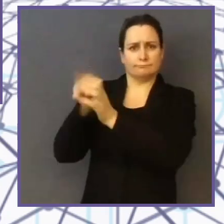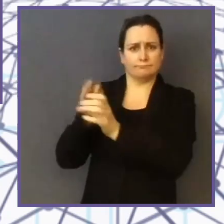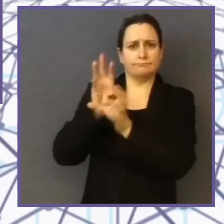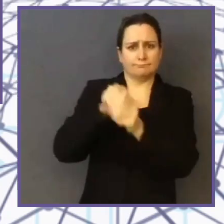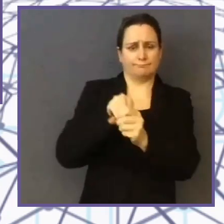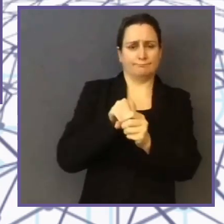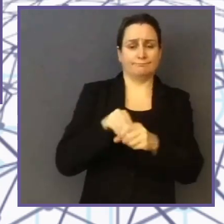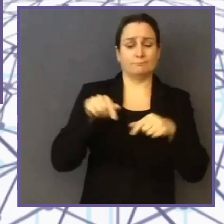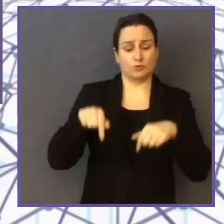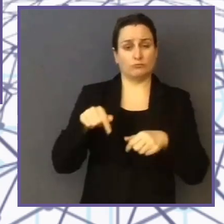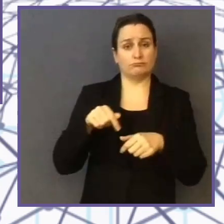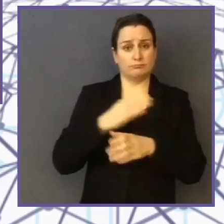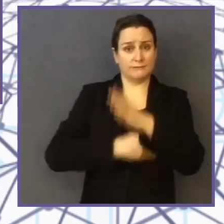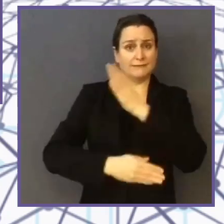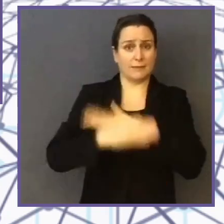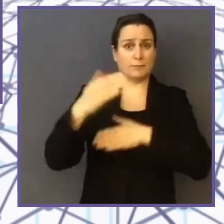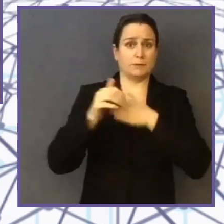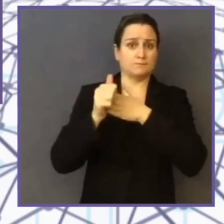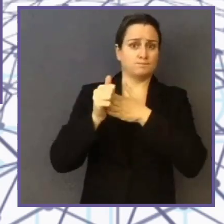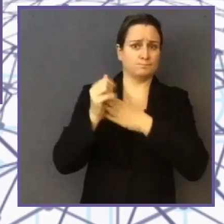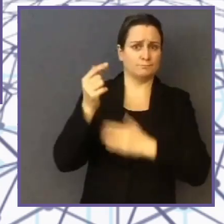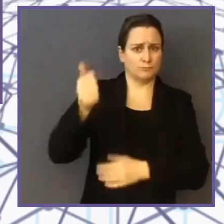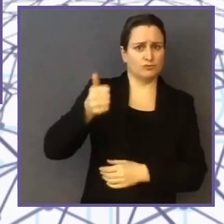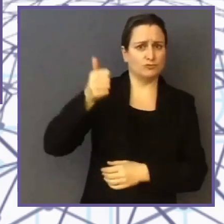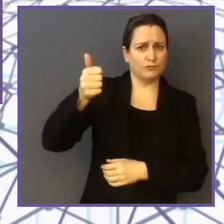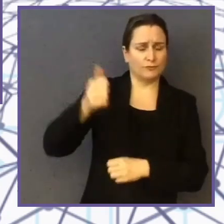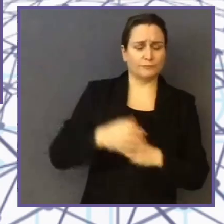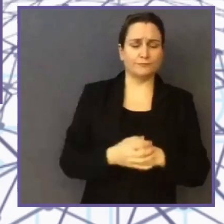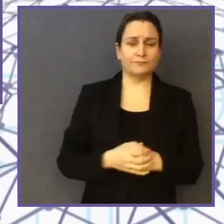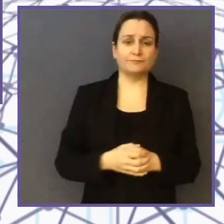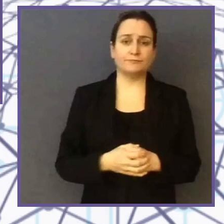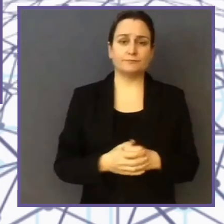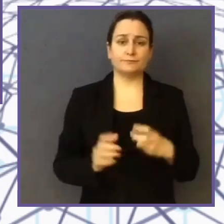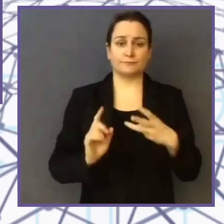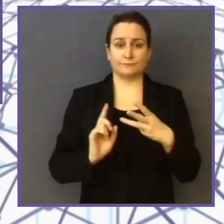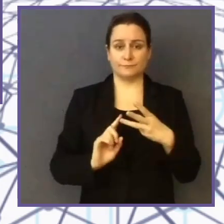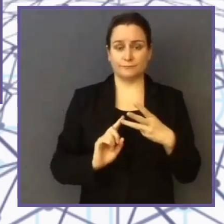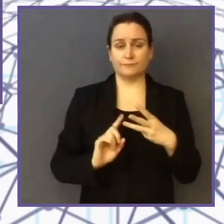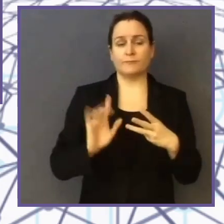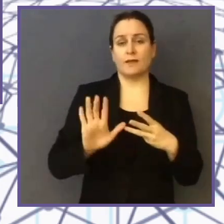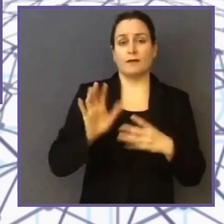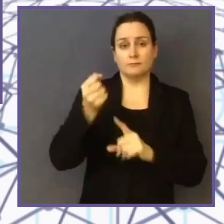helm of. Driving another one is driving disability inclusion agenda in banking.